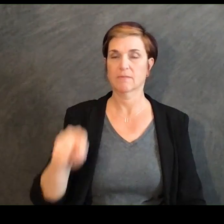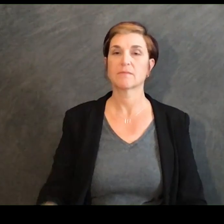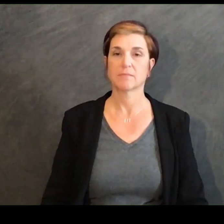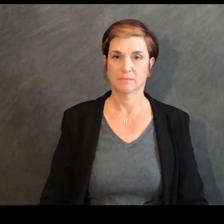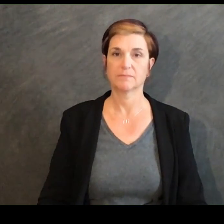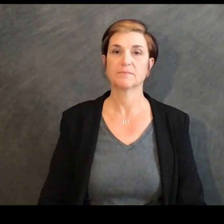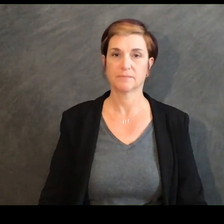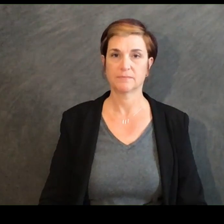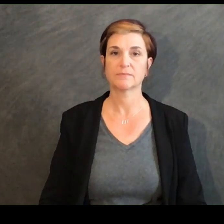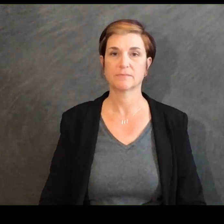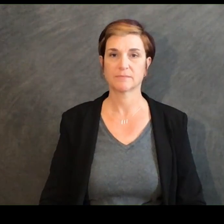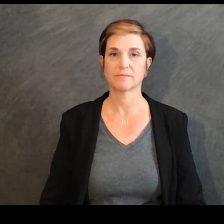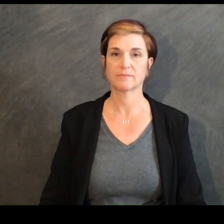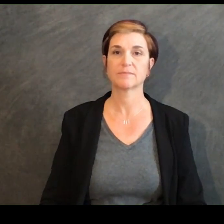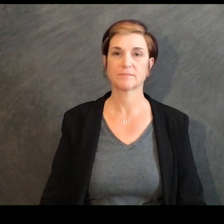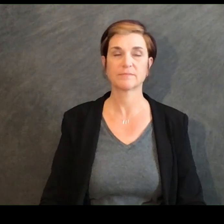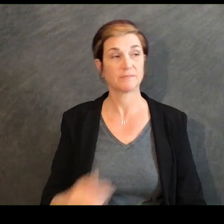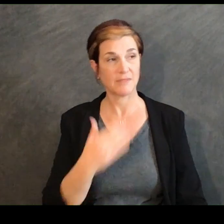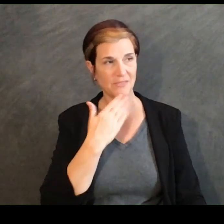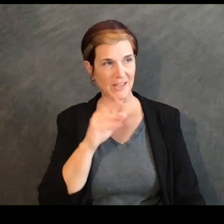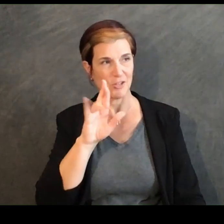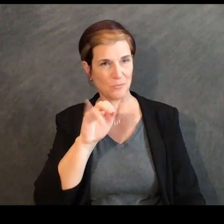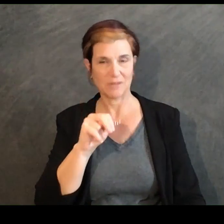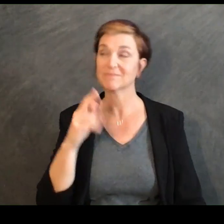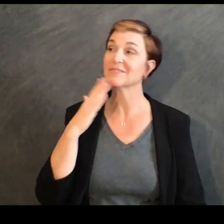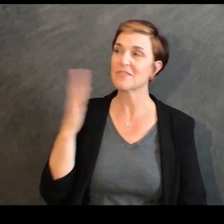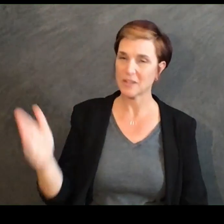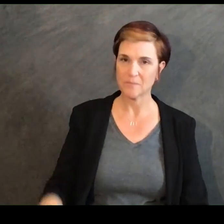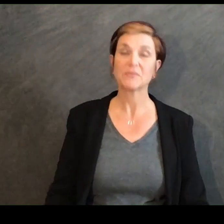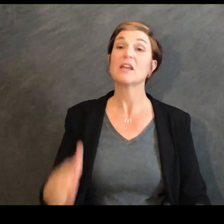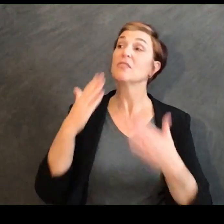thank you please well mr. president thank you for inviting us here today